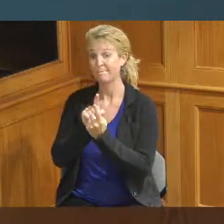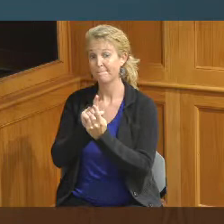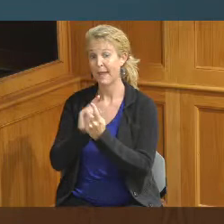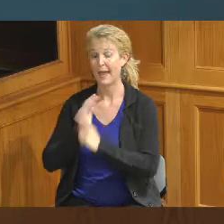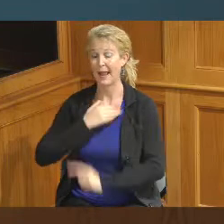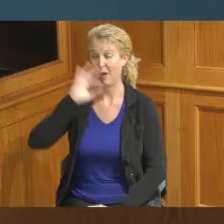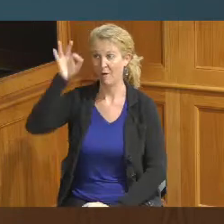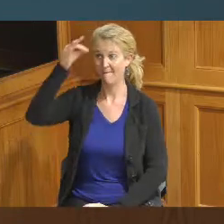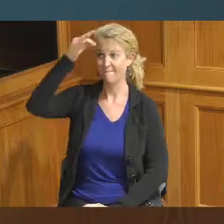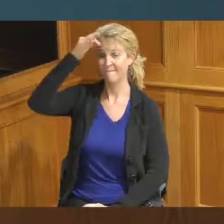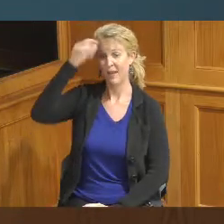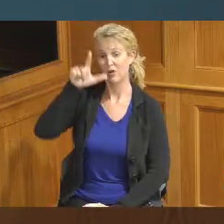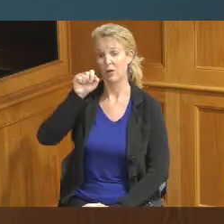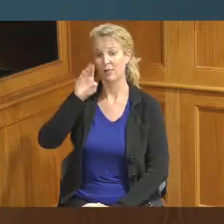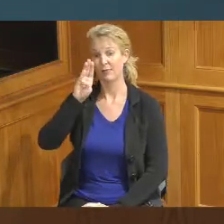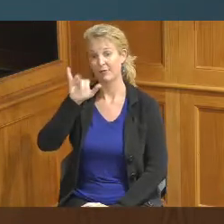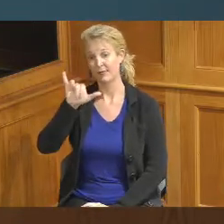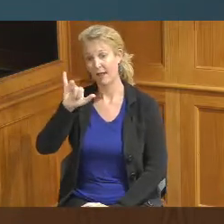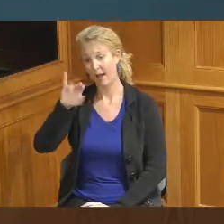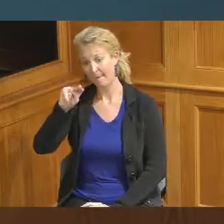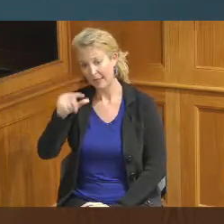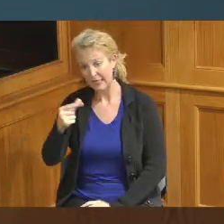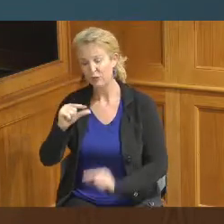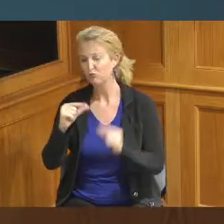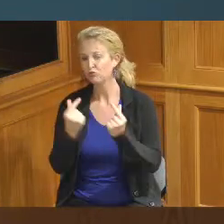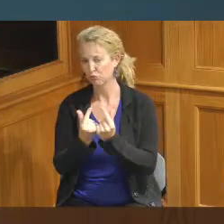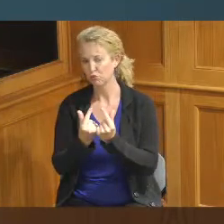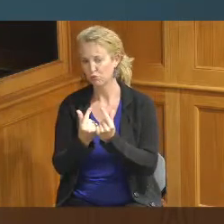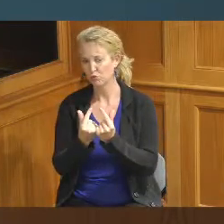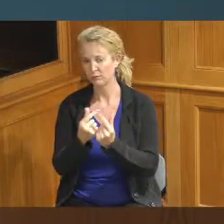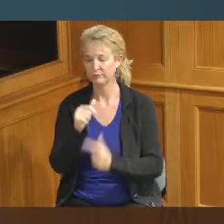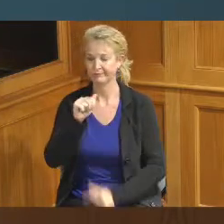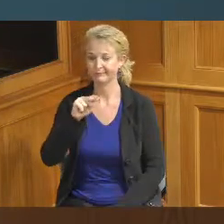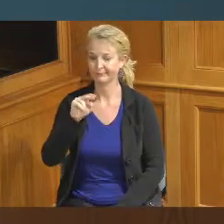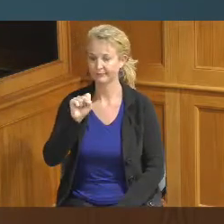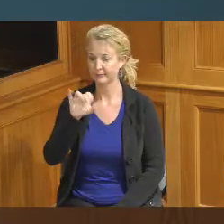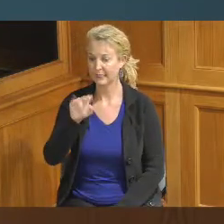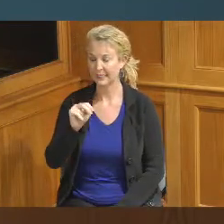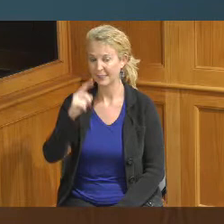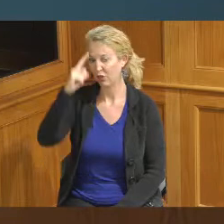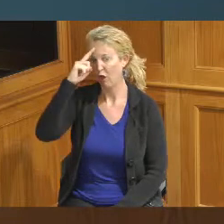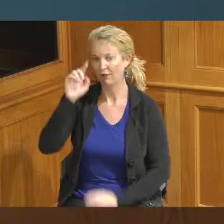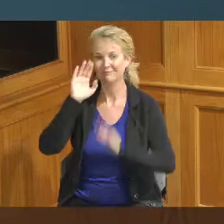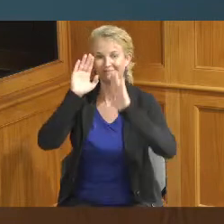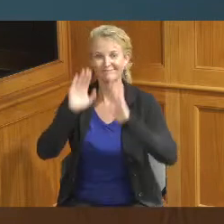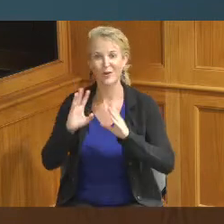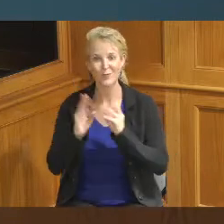lobbying group Ferguson group when ansen thought it was was a very good meeting glad we were able